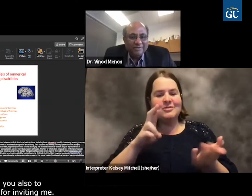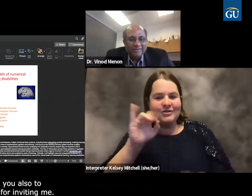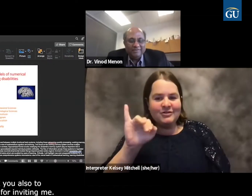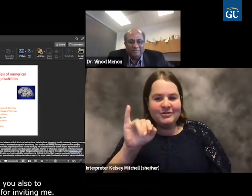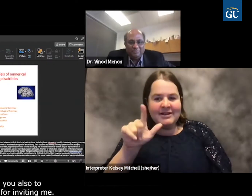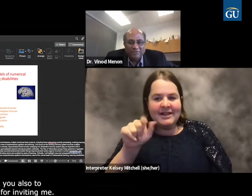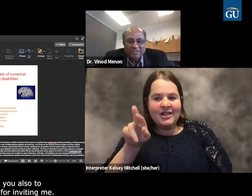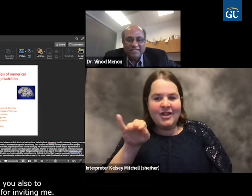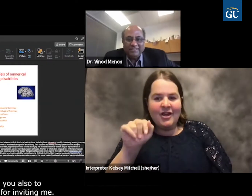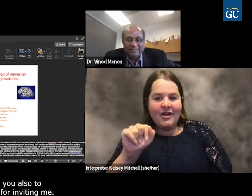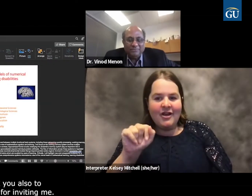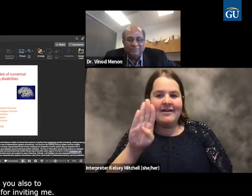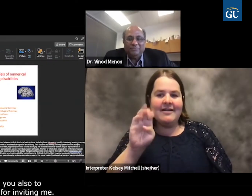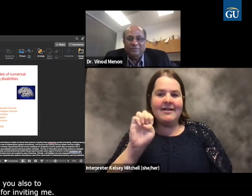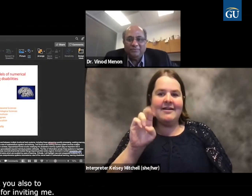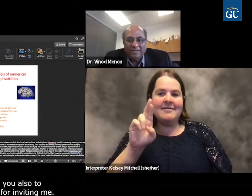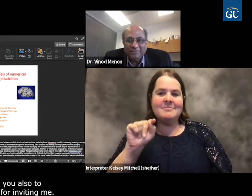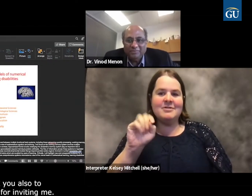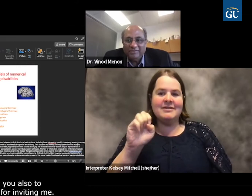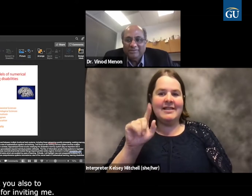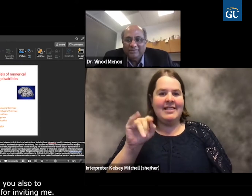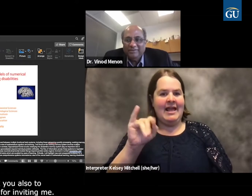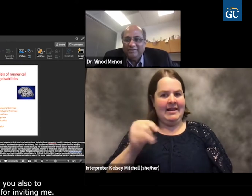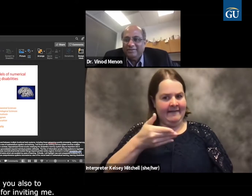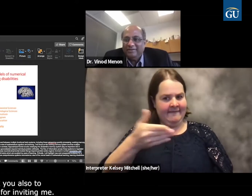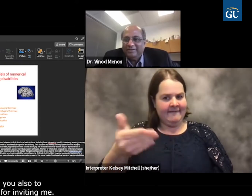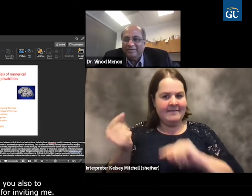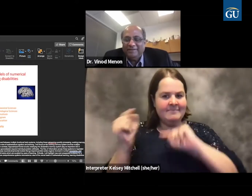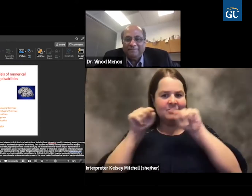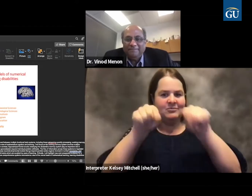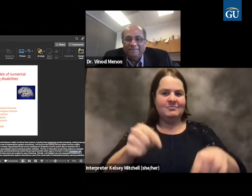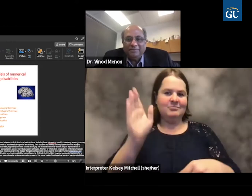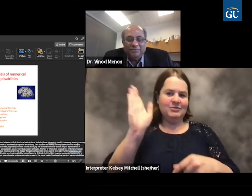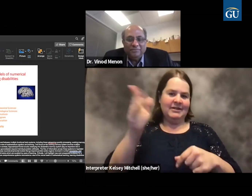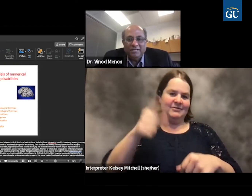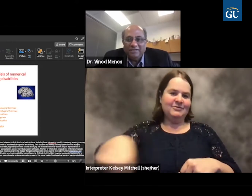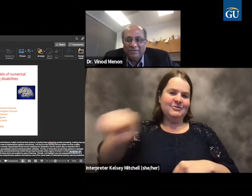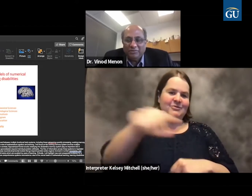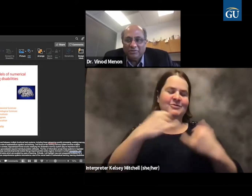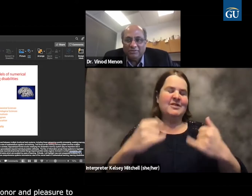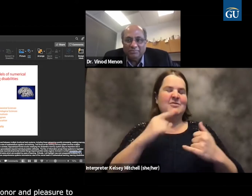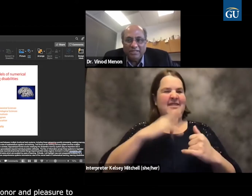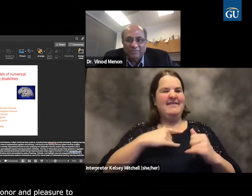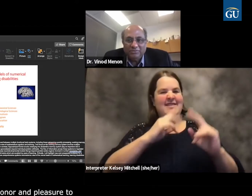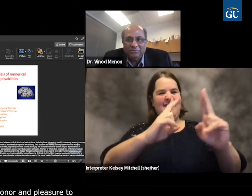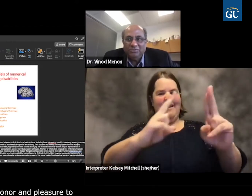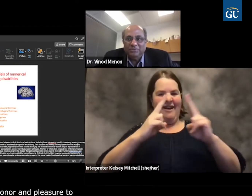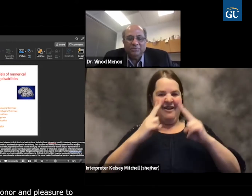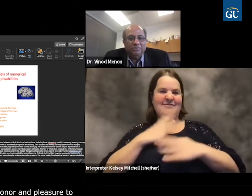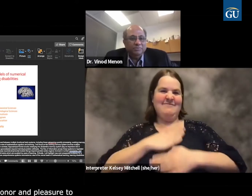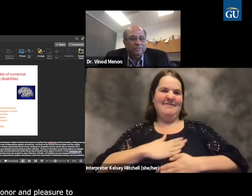laria uh bartoletti to for inviting me